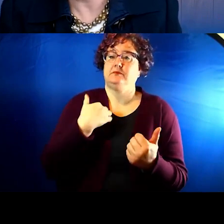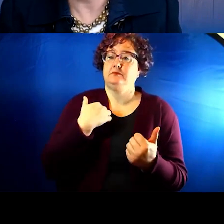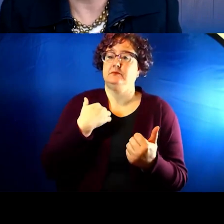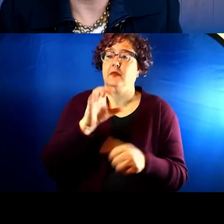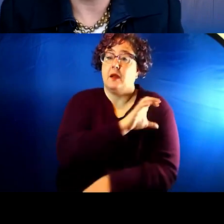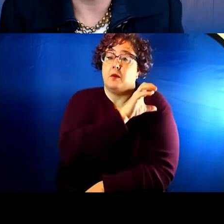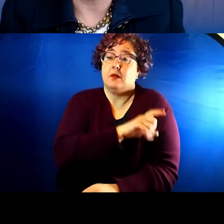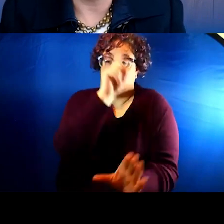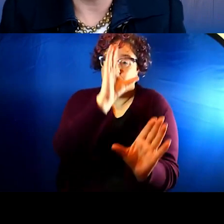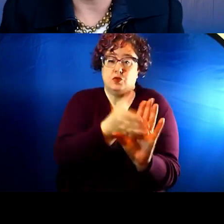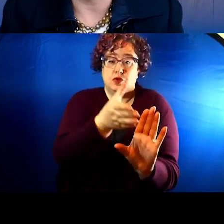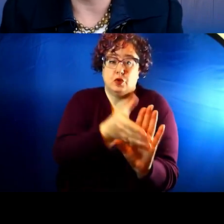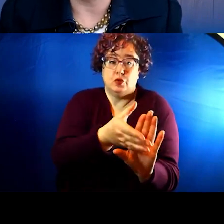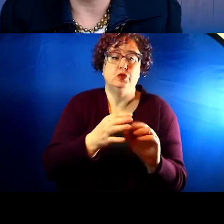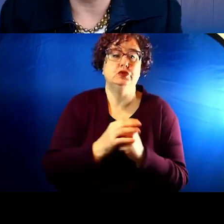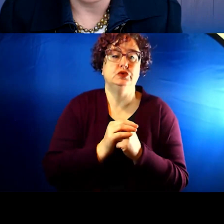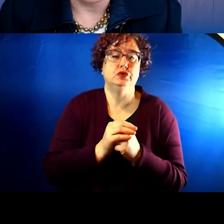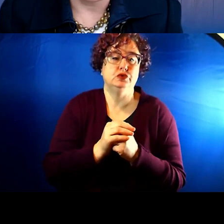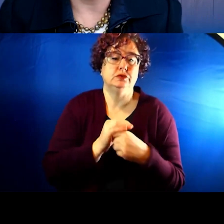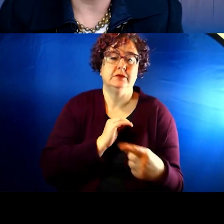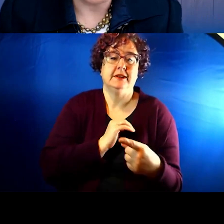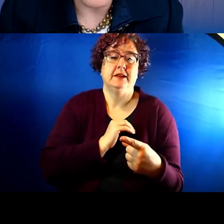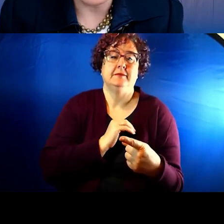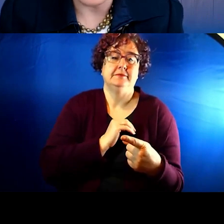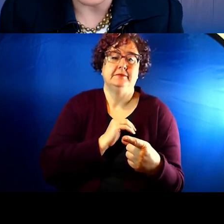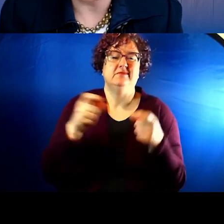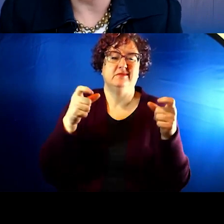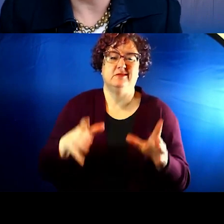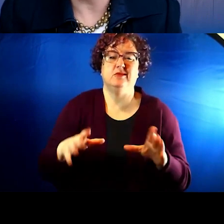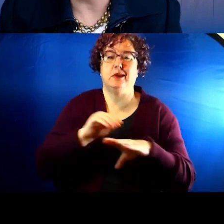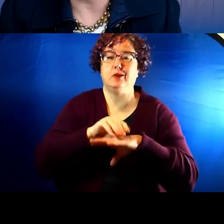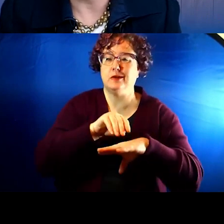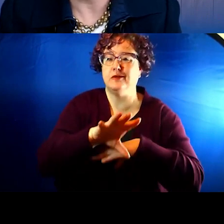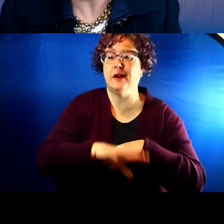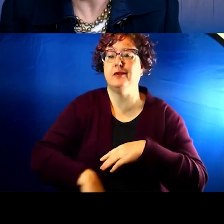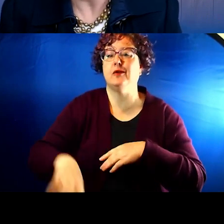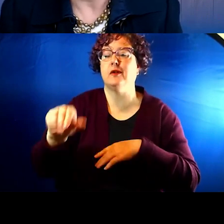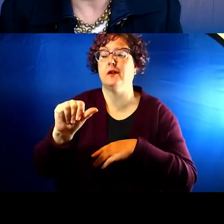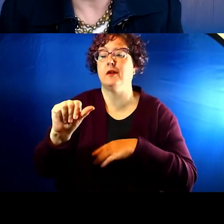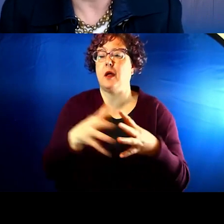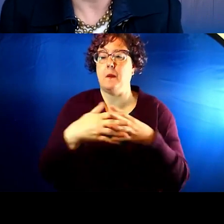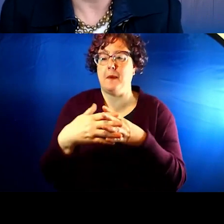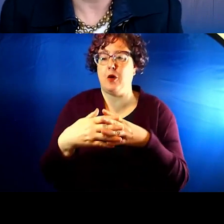IF YOU ARE IN THE WINTER SNOW AGAIN, SORRY ABOUT THAT TOO. HERE WE GO. WE ARE ON EPISODE 161. I AM AMY COHEN AND I AM THRILLED THAT WE ARE GOING TO HAVE JENNA BAKER